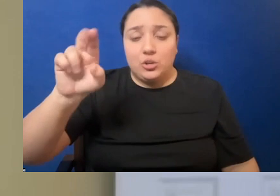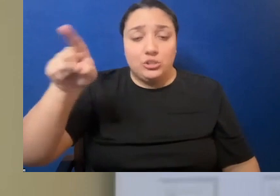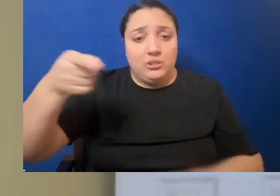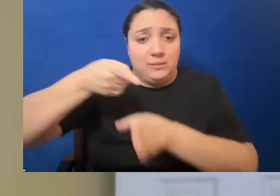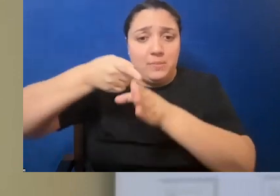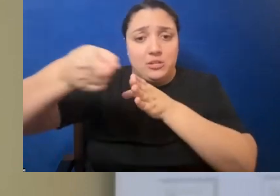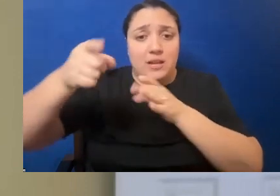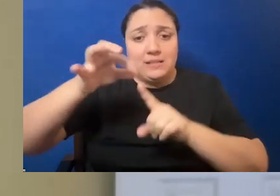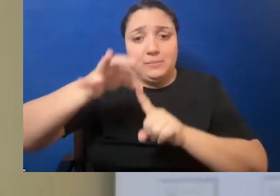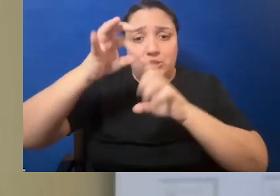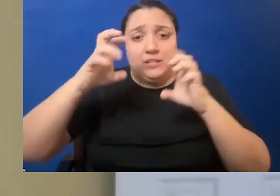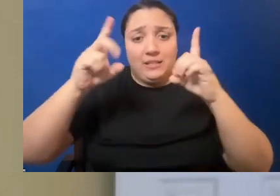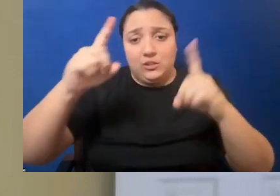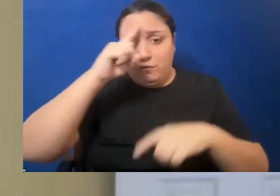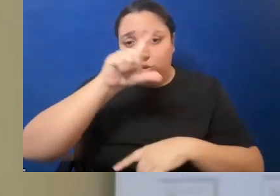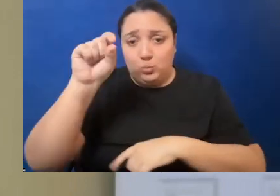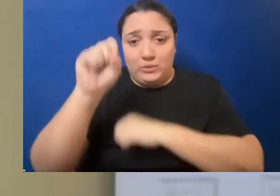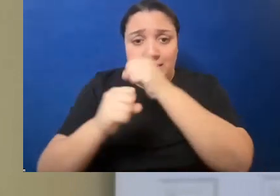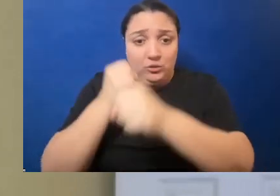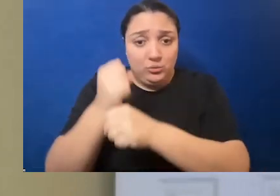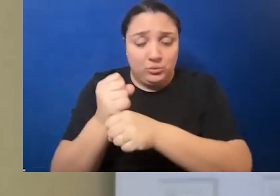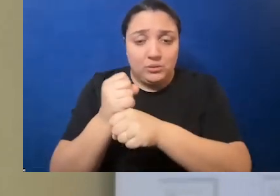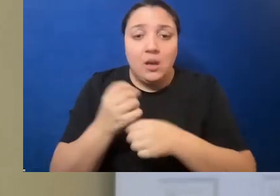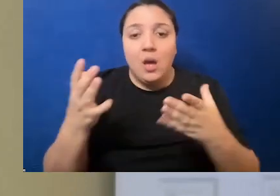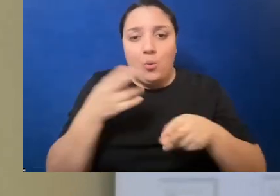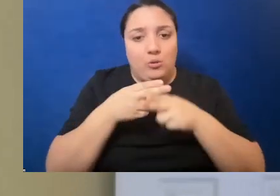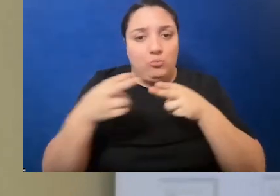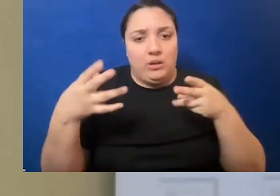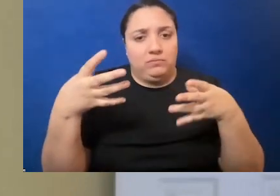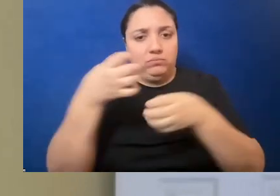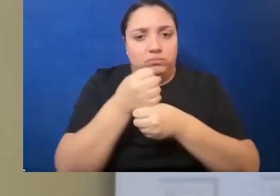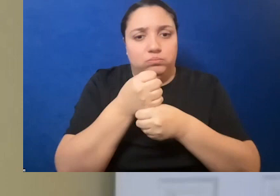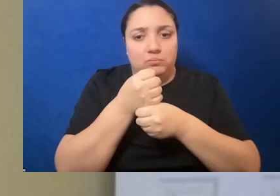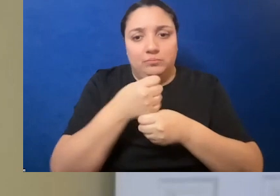SPECIAL EDUCATION LAW FOR OVER 20 YEARS. I JUST WANT TO DO A QUICK